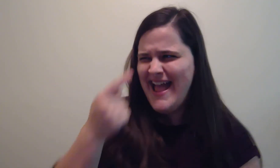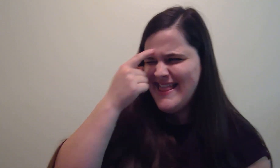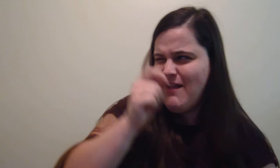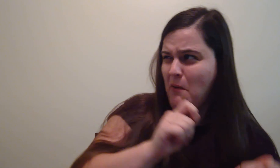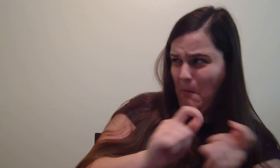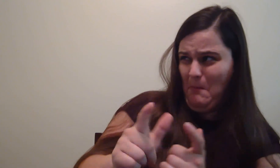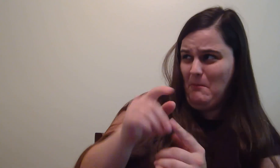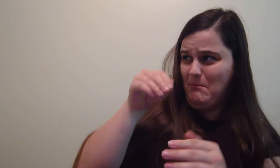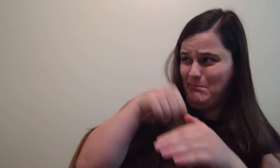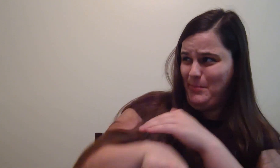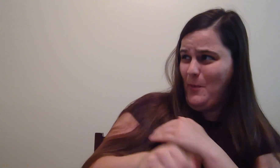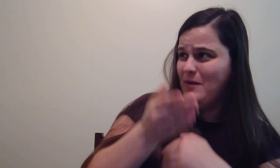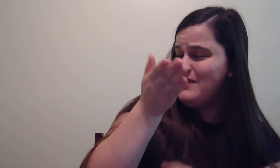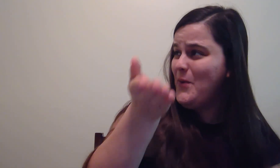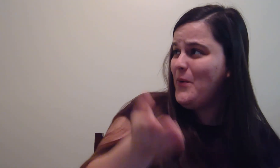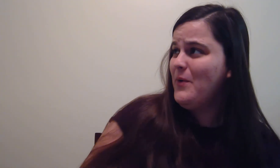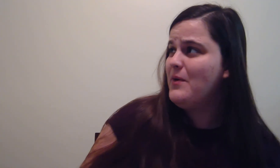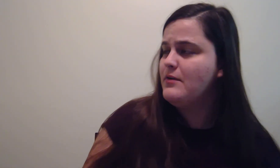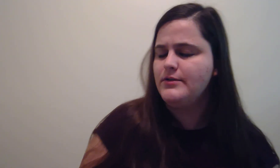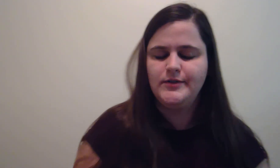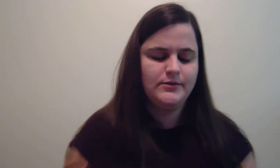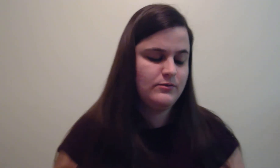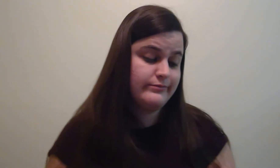"I think they were all born there!” he frowned some more before he looked back at me and said,